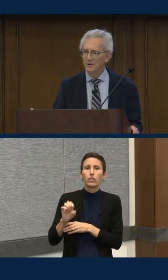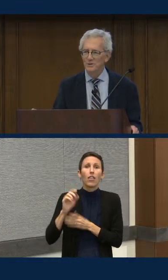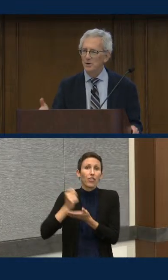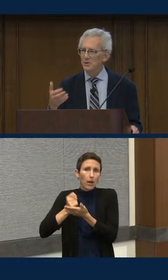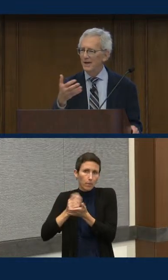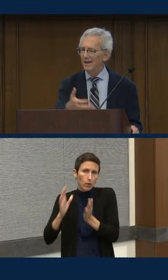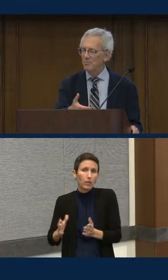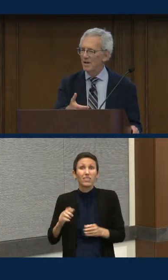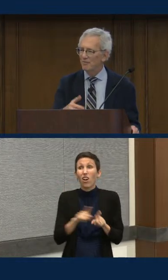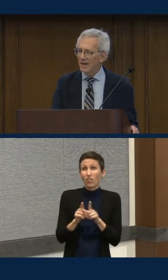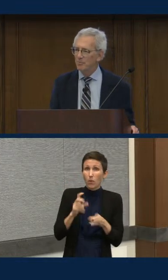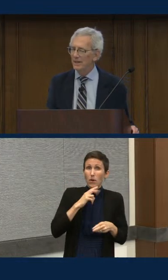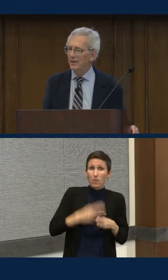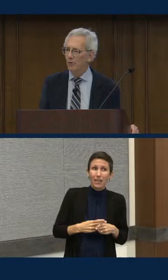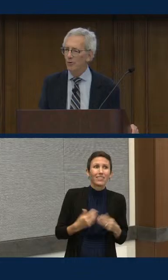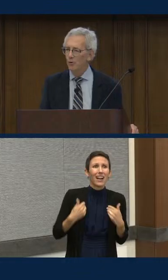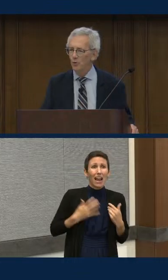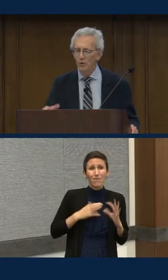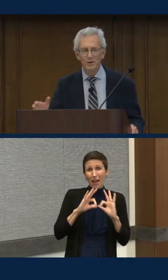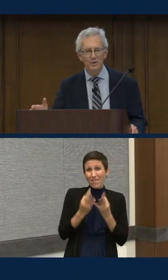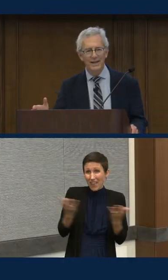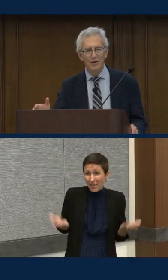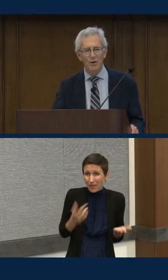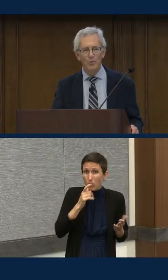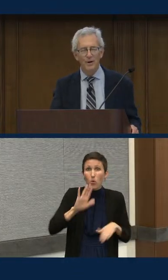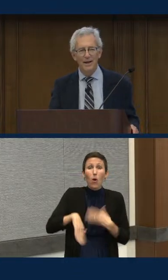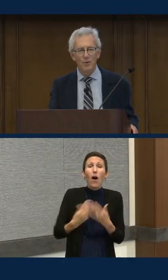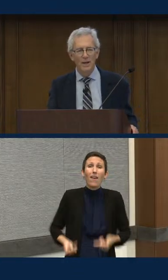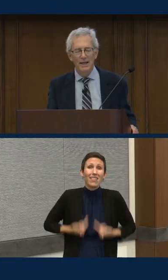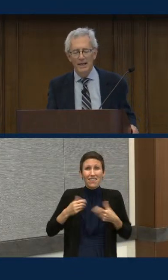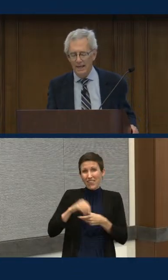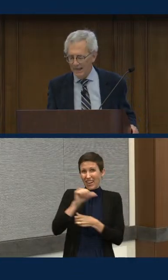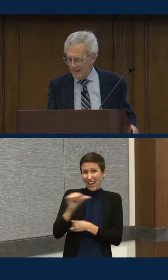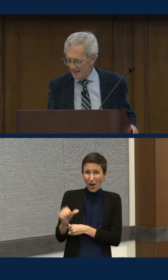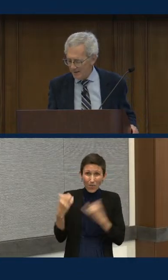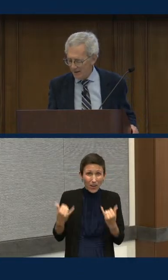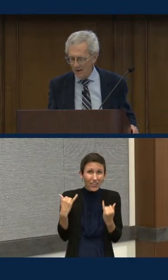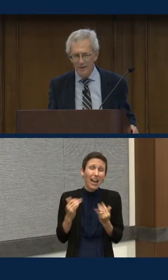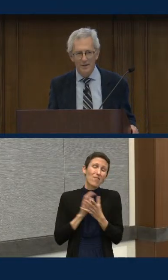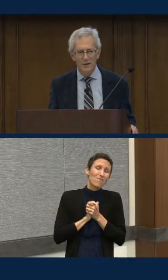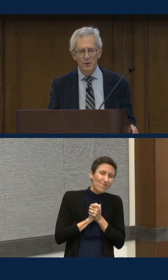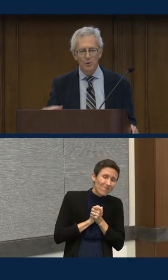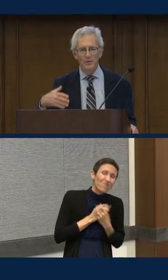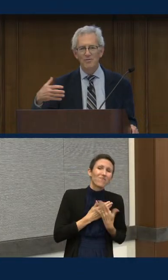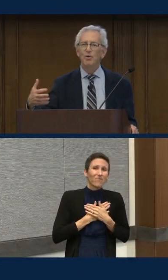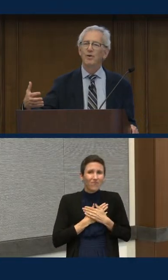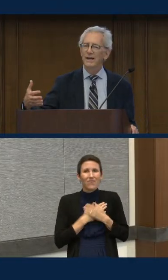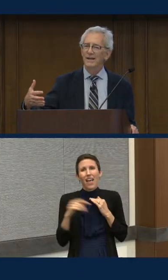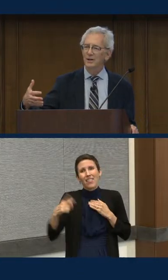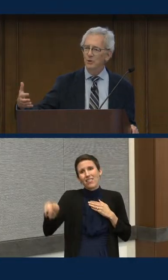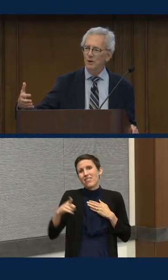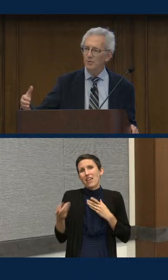family here who all live in Ann Arbor now. And you know, they